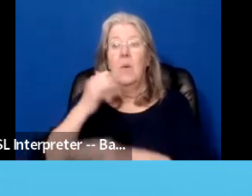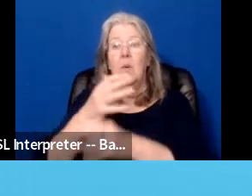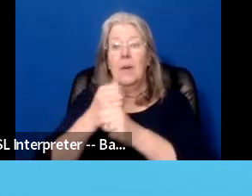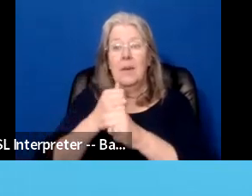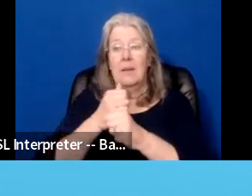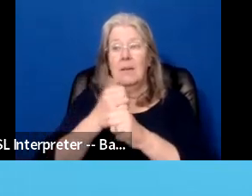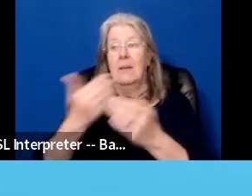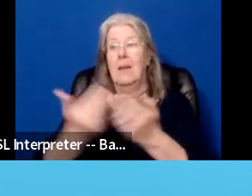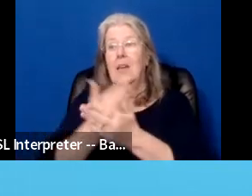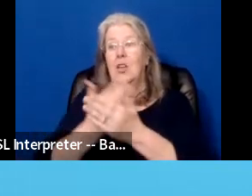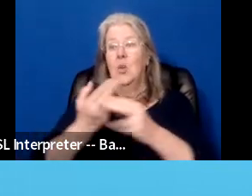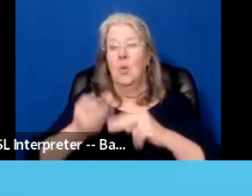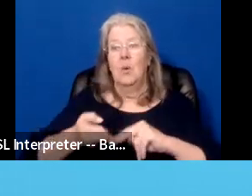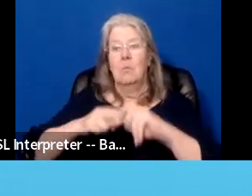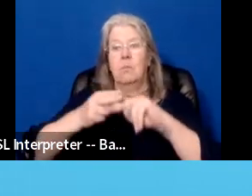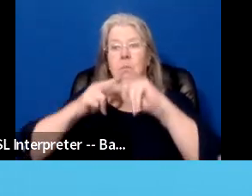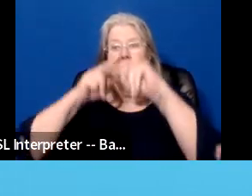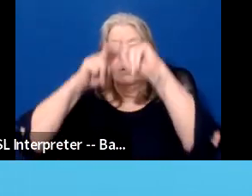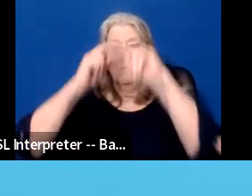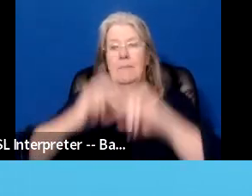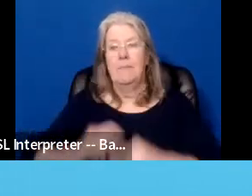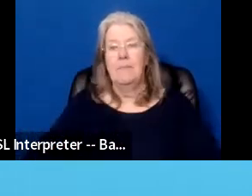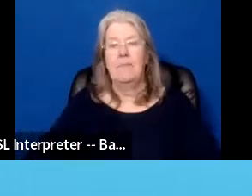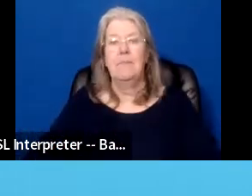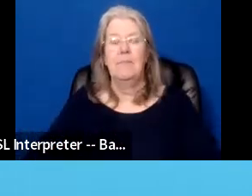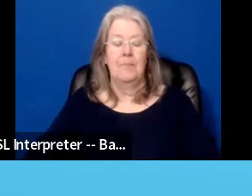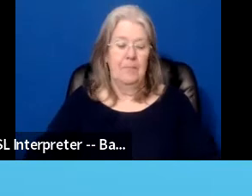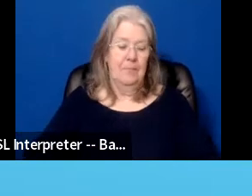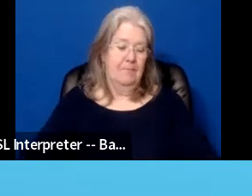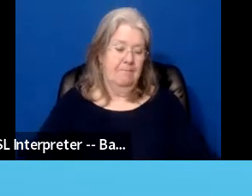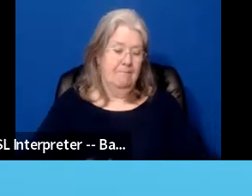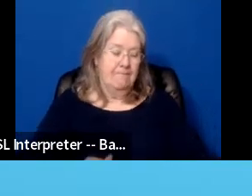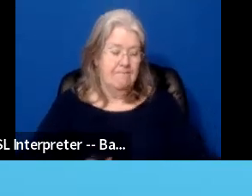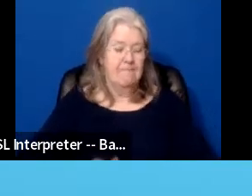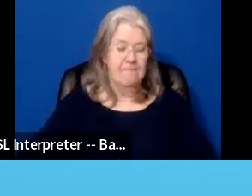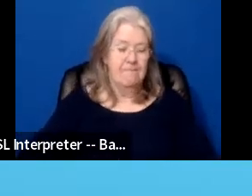Matt: This -- this seems like a related question do Omicron sub